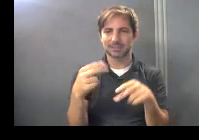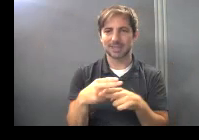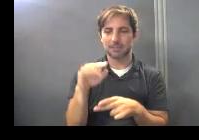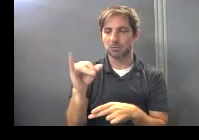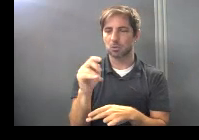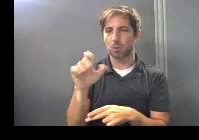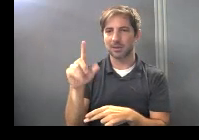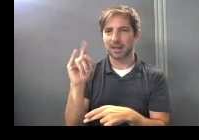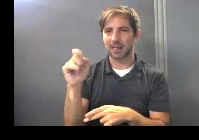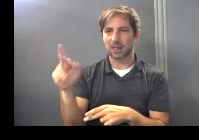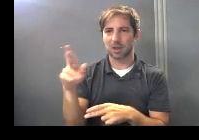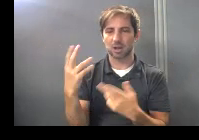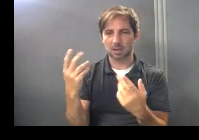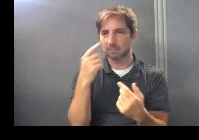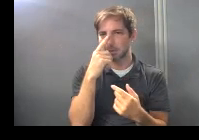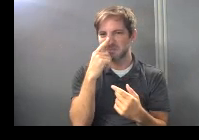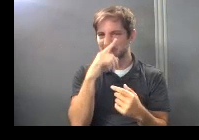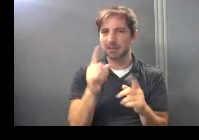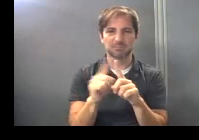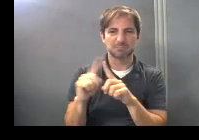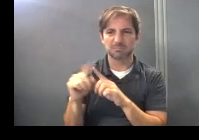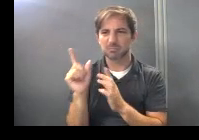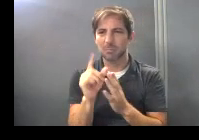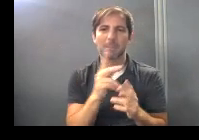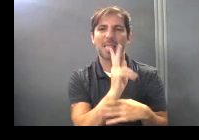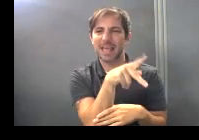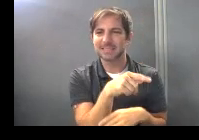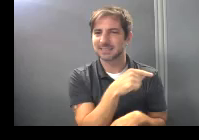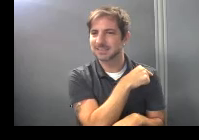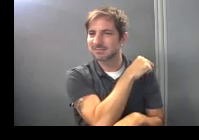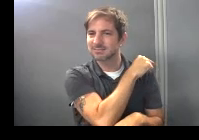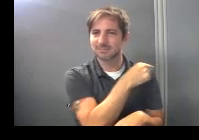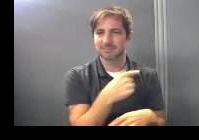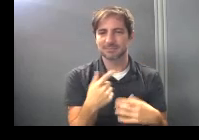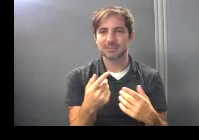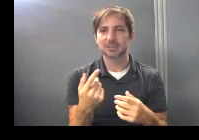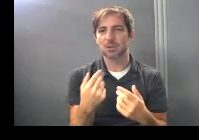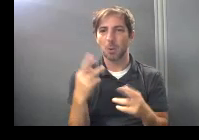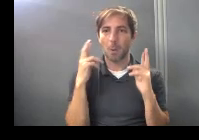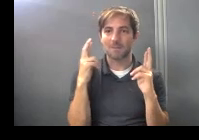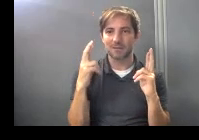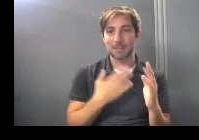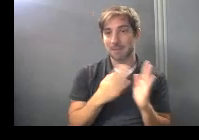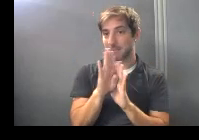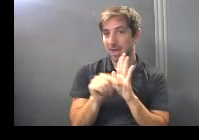PLANTS IN THE BACKGROUND. I TRIED TO MAKE IT THE RATE THE BACKGROUND